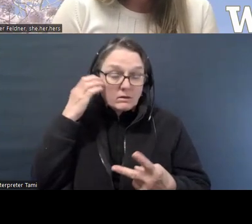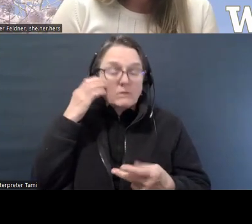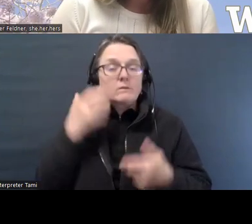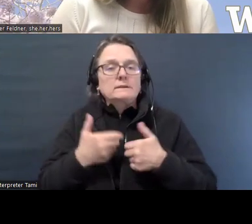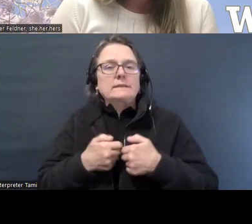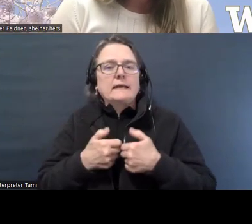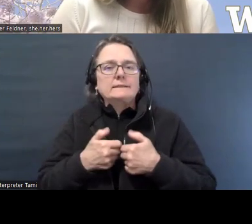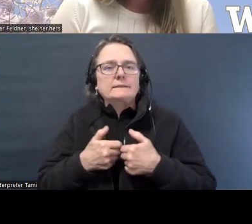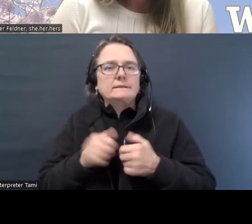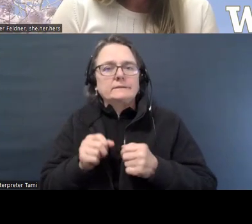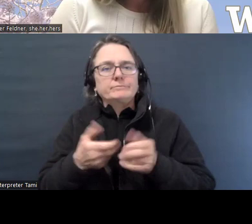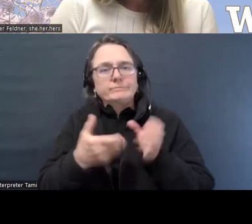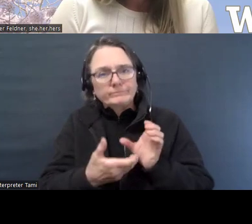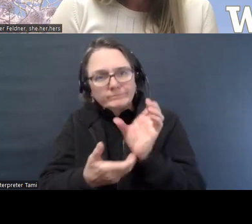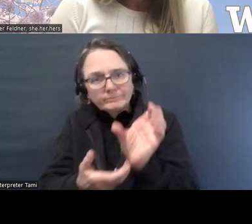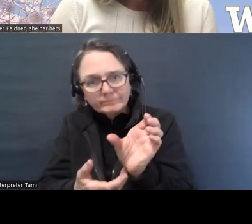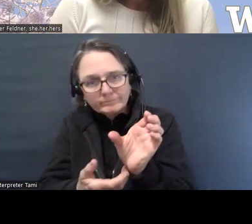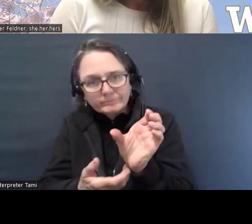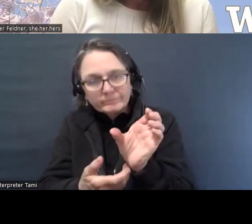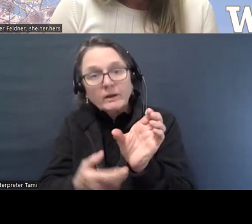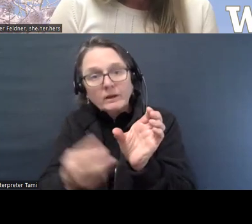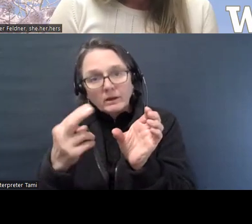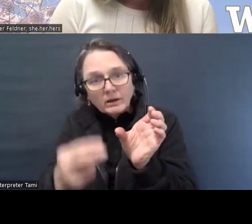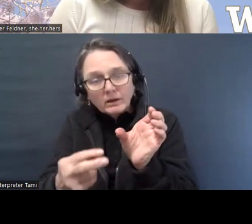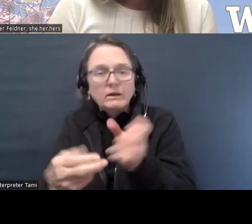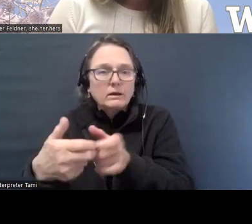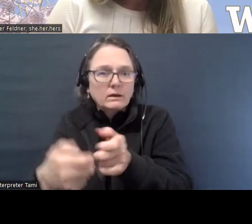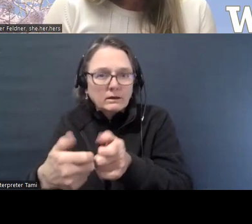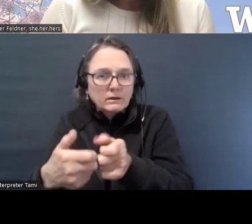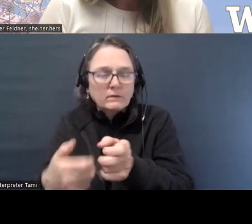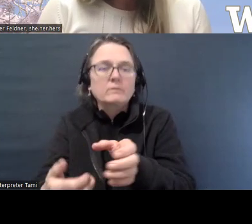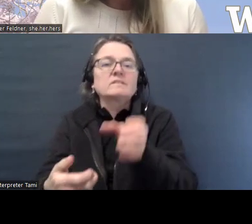and you know, transfer their notes to their braille display.